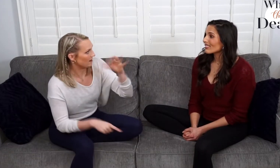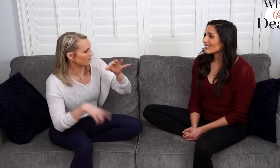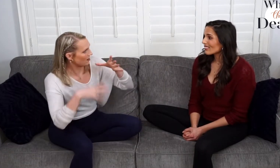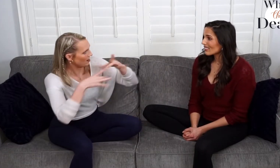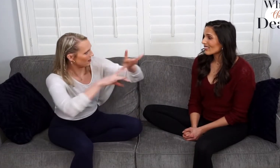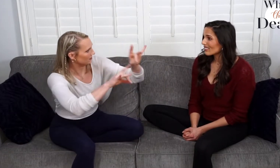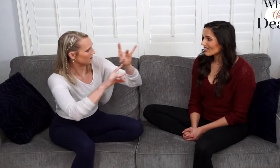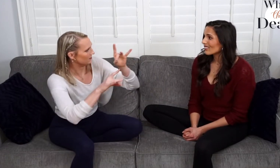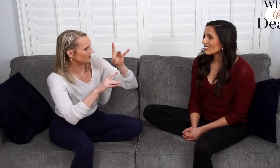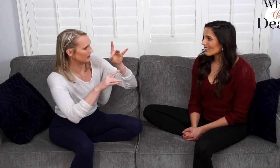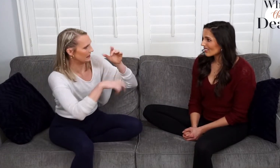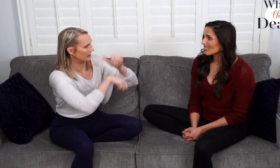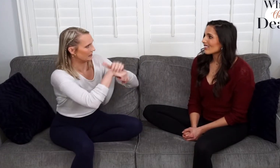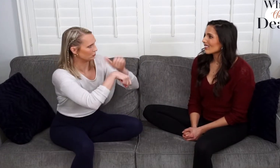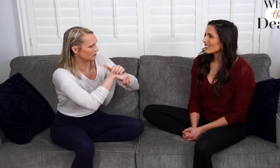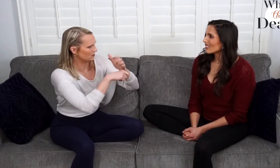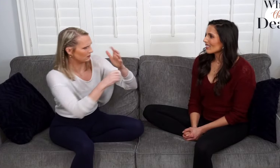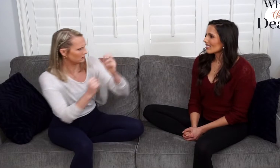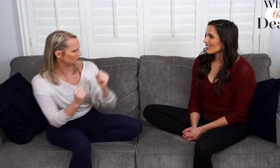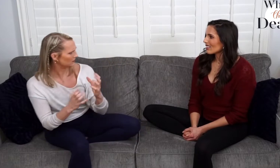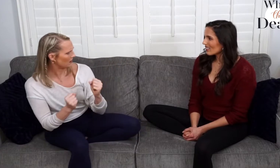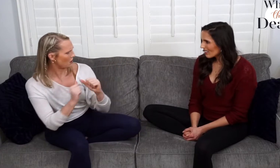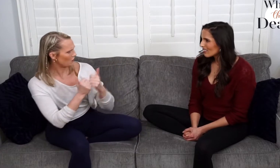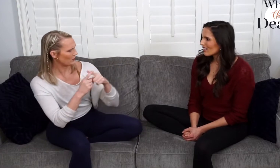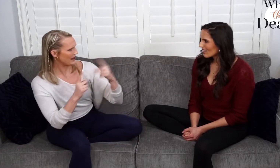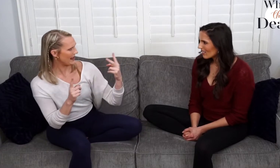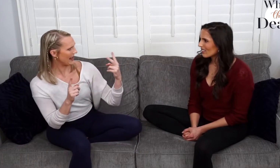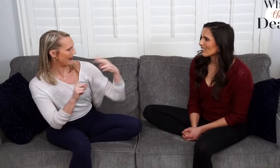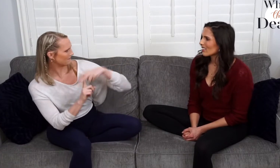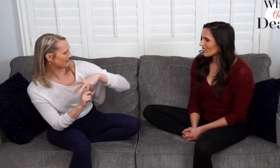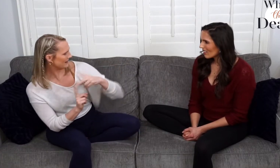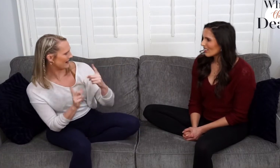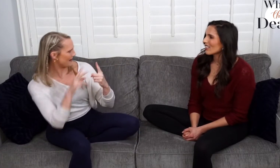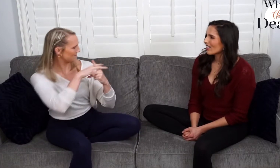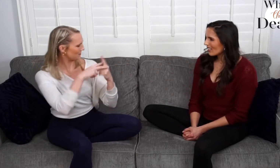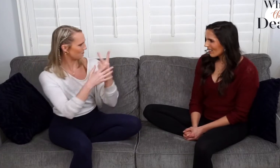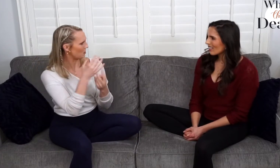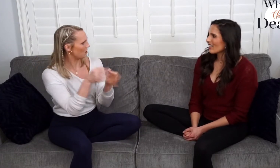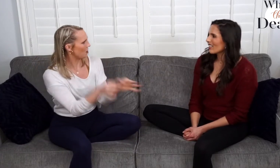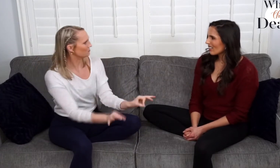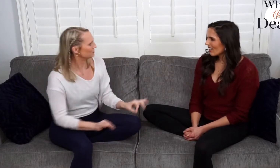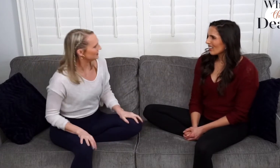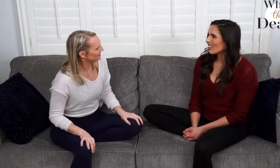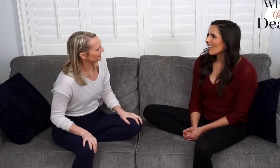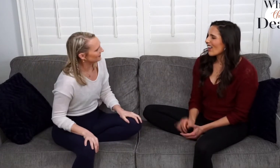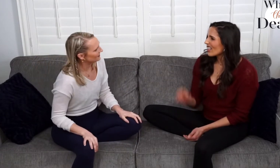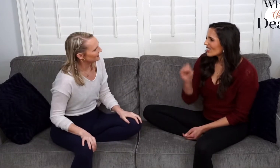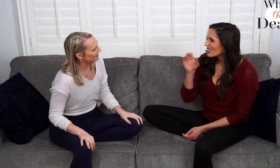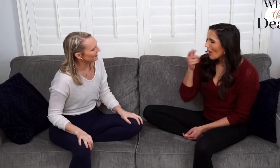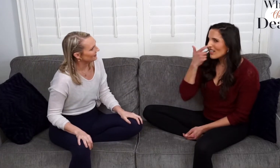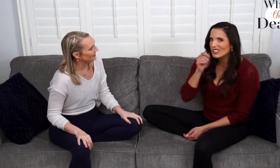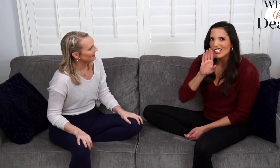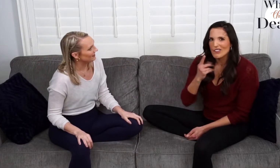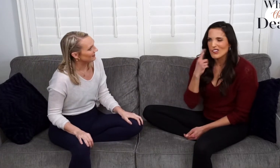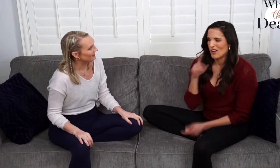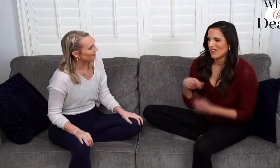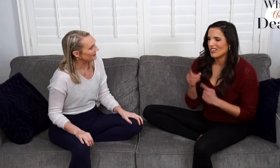Their journey of learning English and signing and how to apply one language to the other. - That's so interesting.